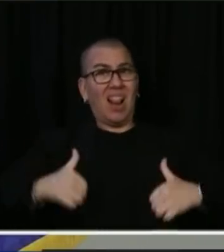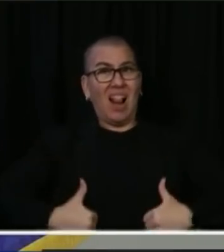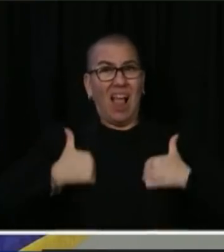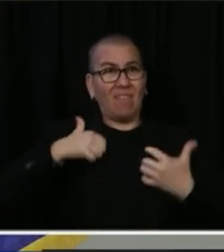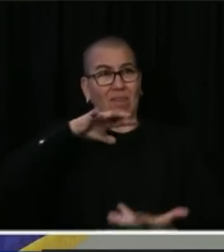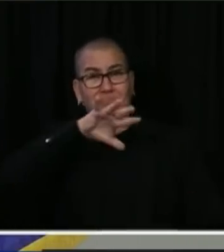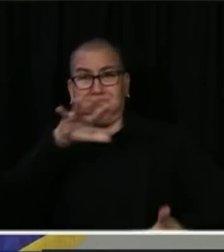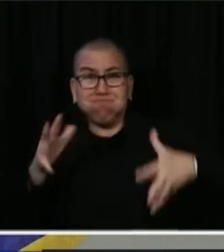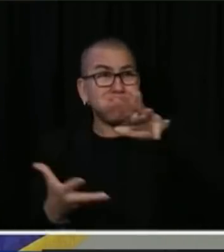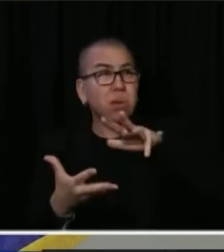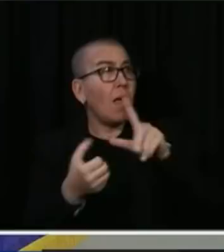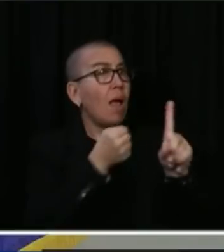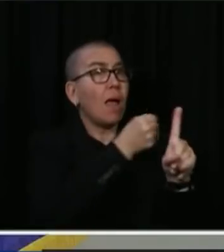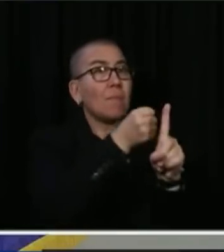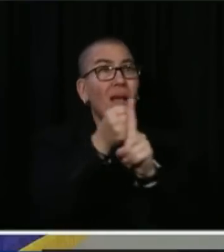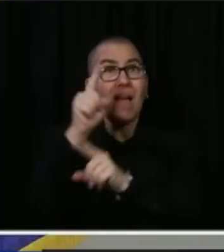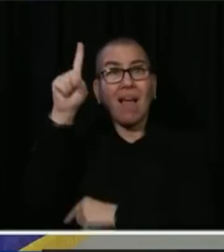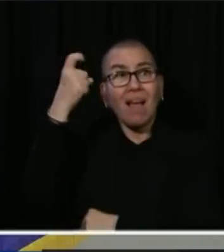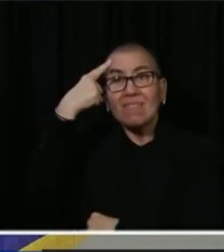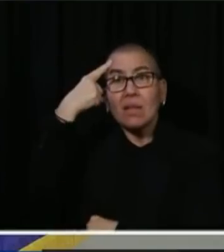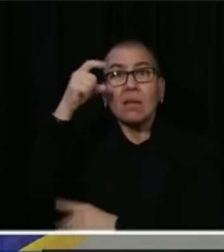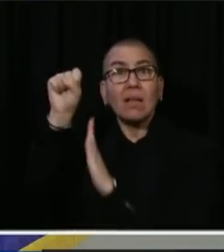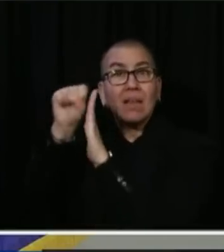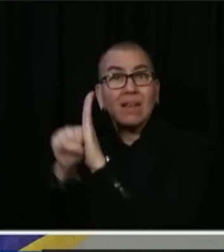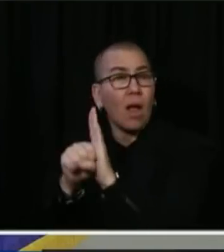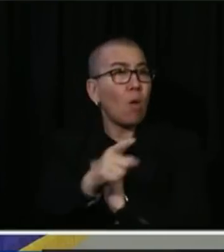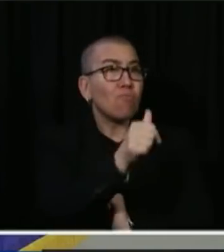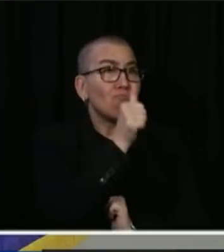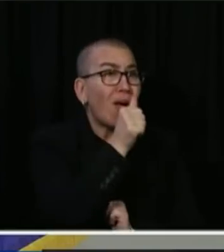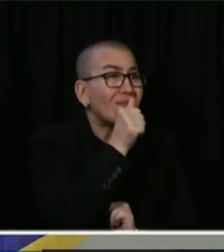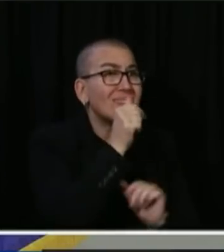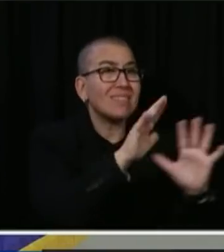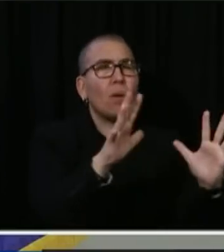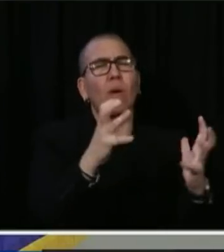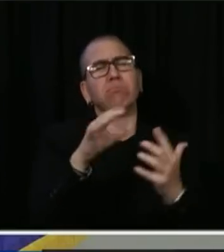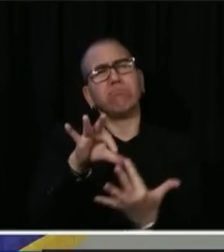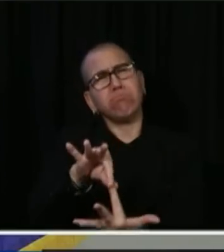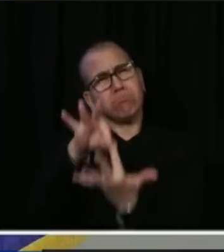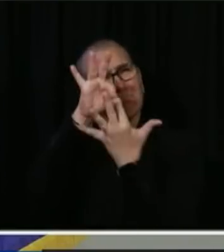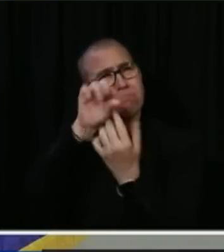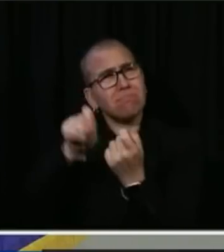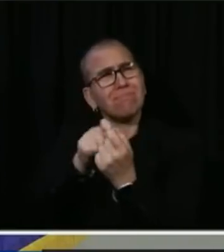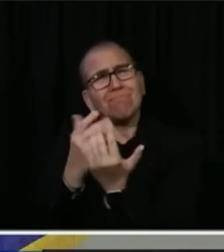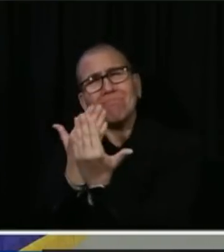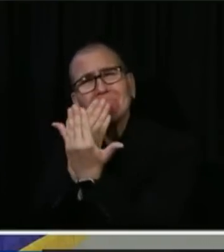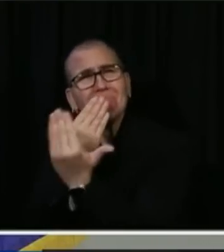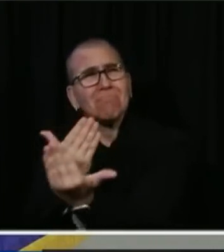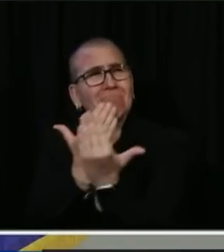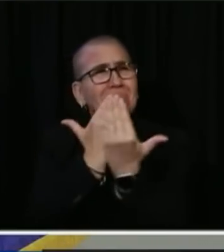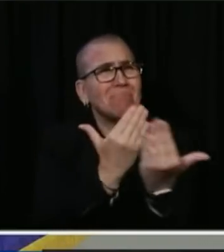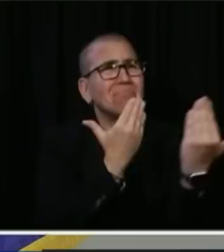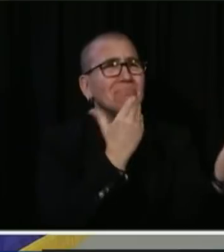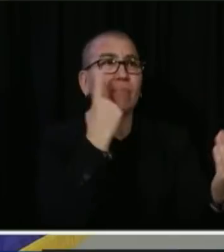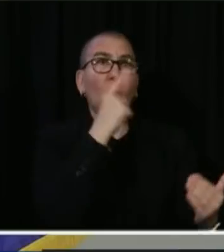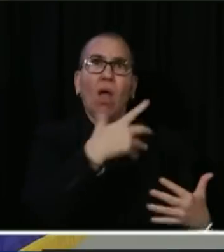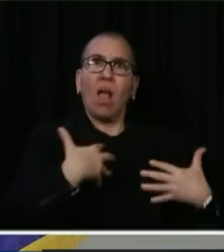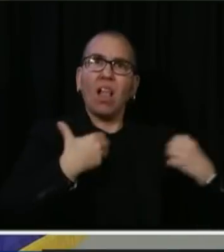DECISIONS AND A LOT OF CHALLENGING IMPACT ON YOUR FAMILIES, BOTH HEALTHWISE, EMOTIONALLY AND CERTAINLY, ECONOMICALLY. THE TEAMS ACROSS STATE